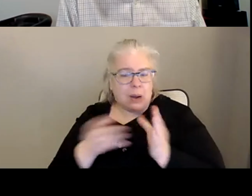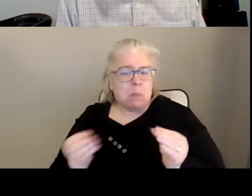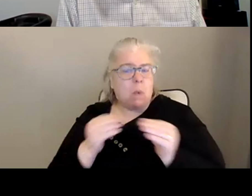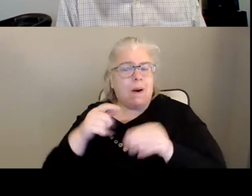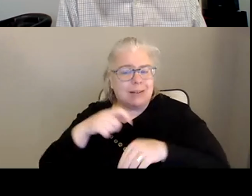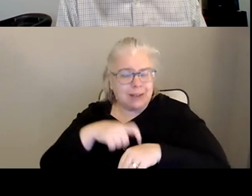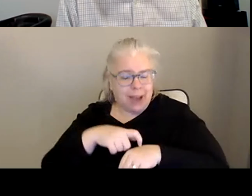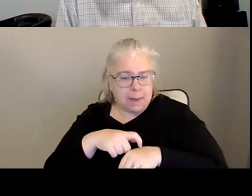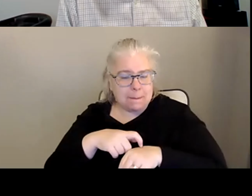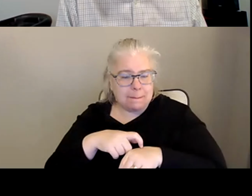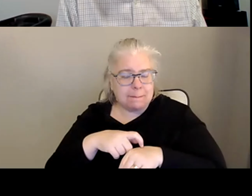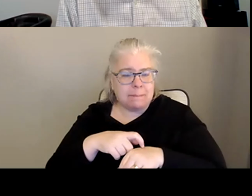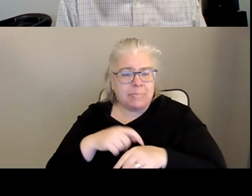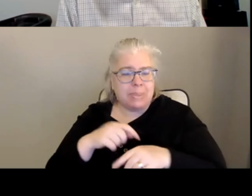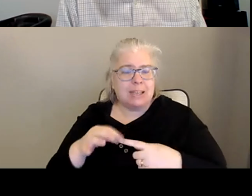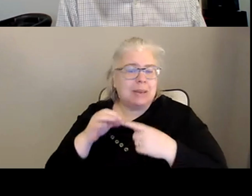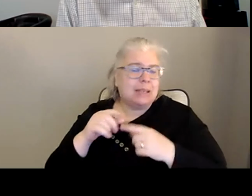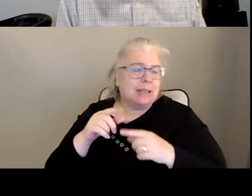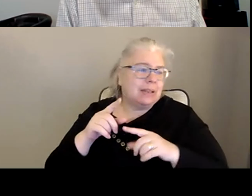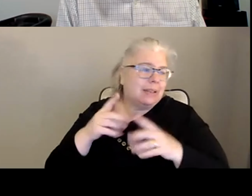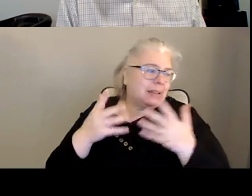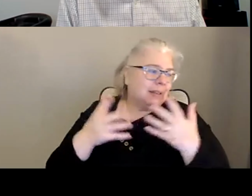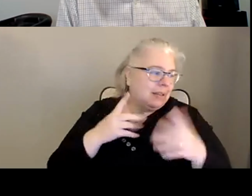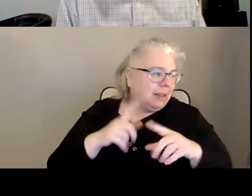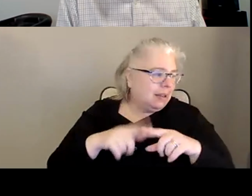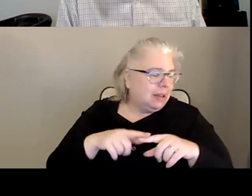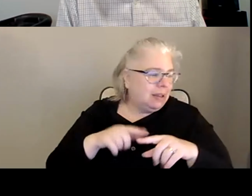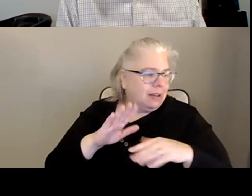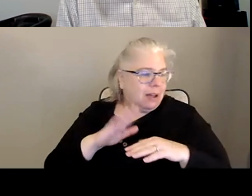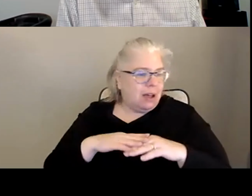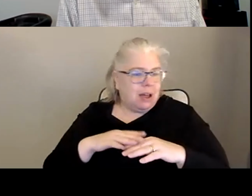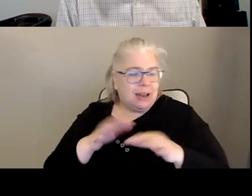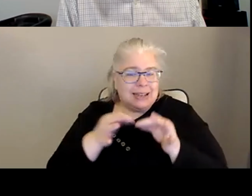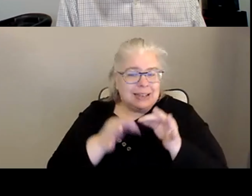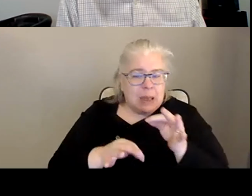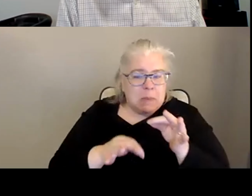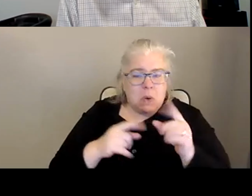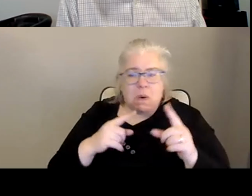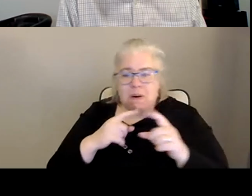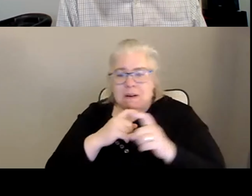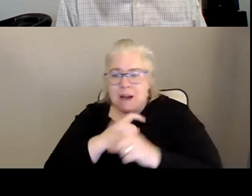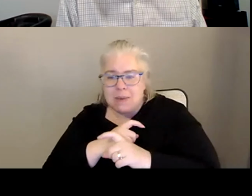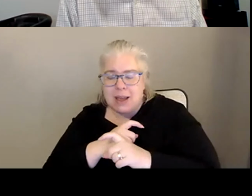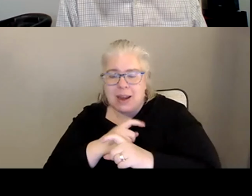Especially depending on how simple or complicated the design of the file is.